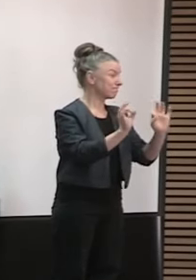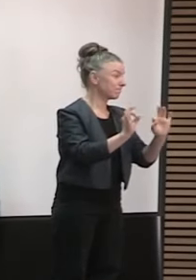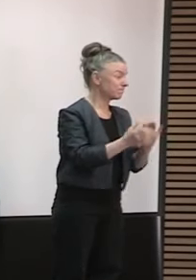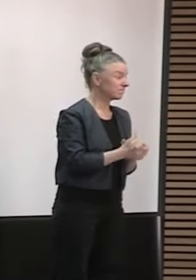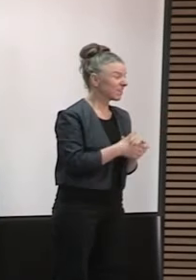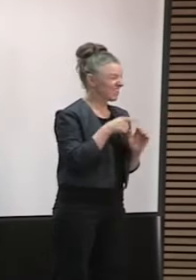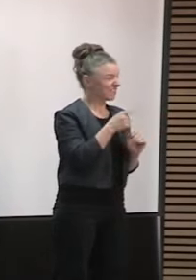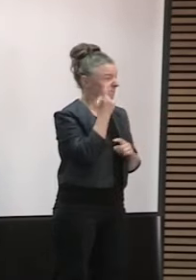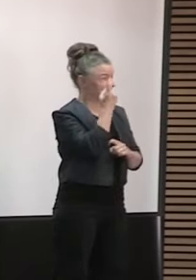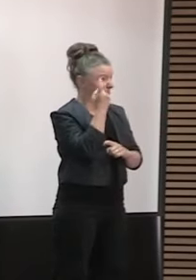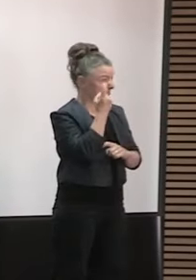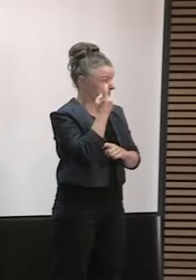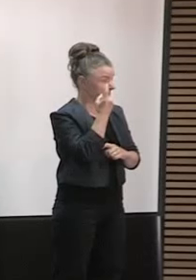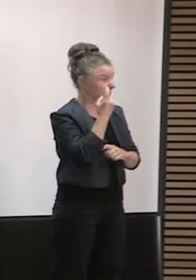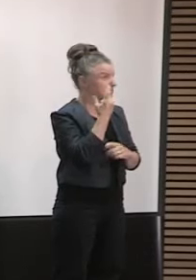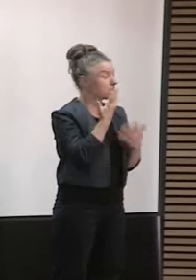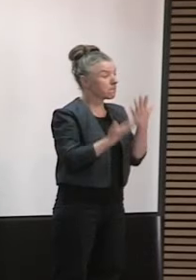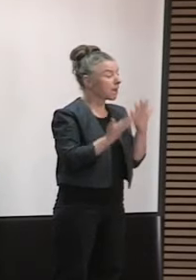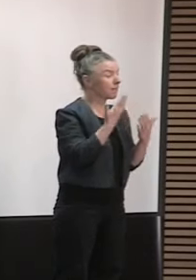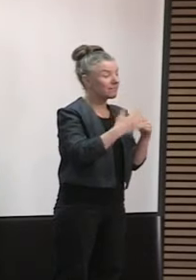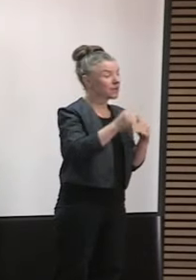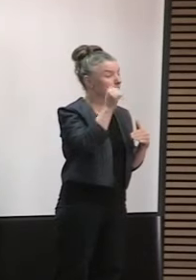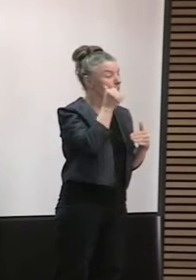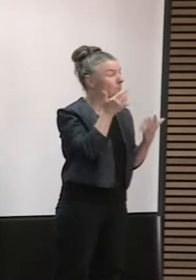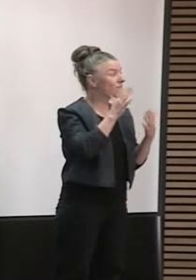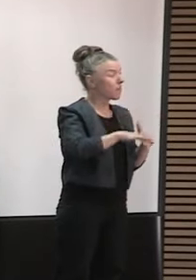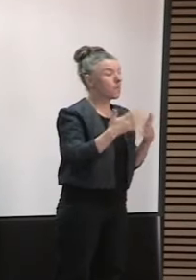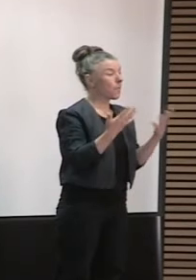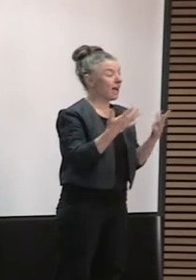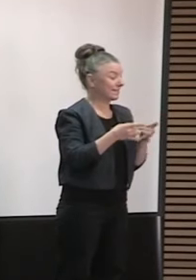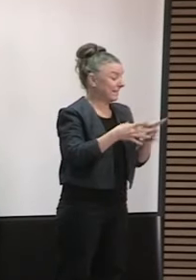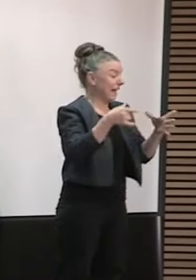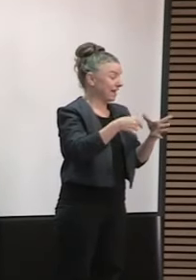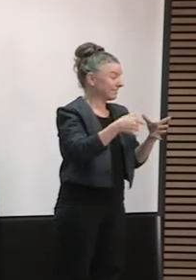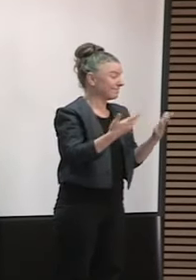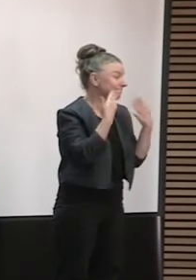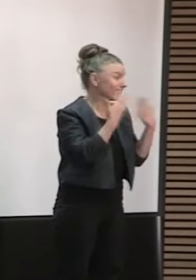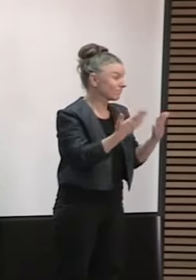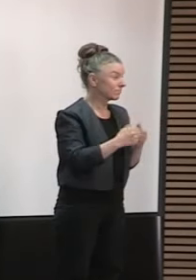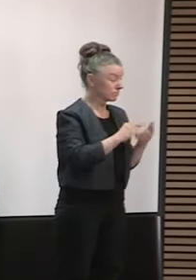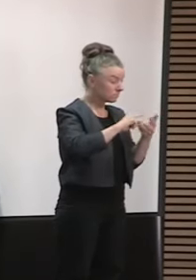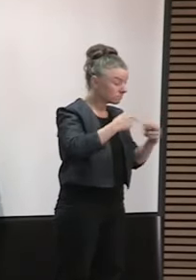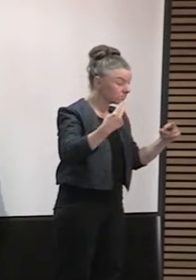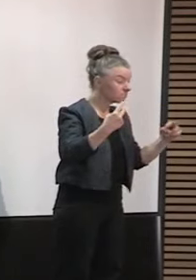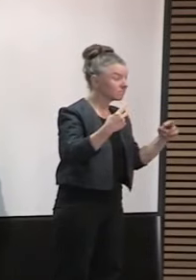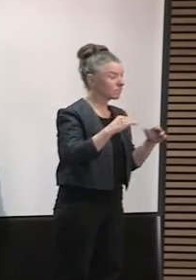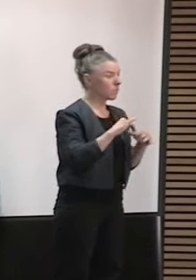During the first wave between March and June, returnees came across the